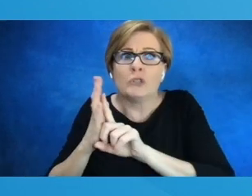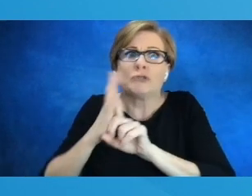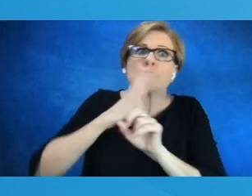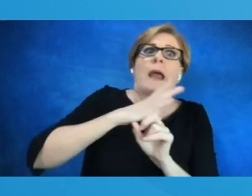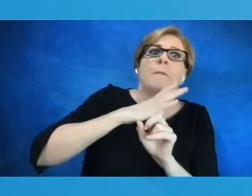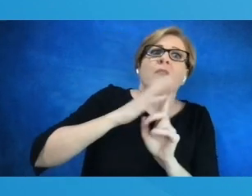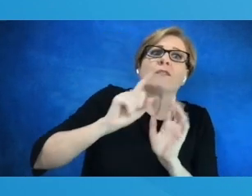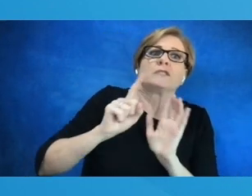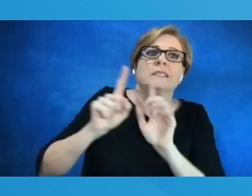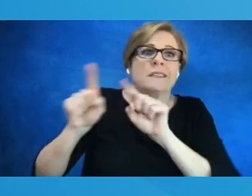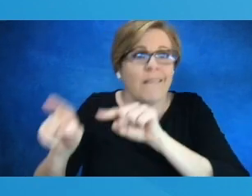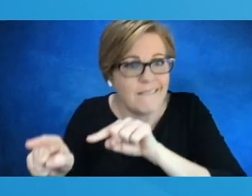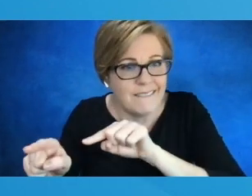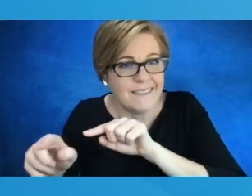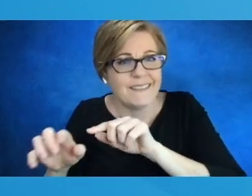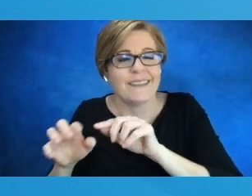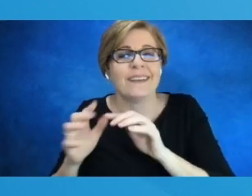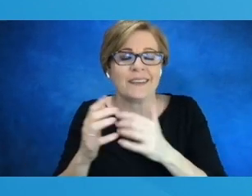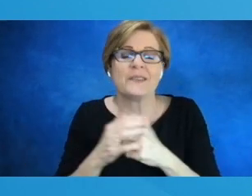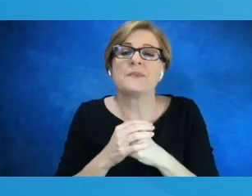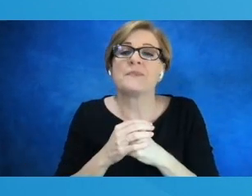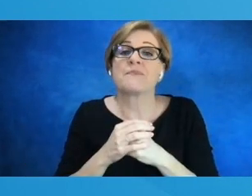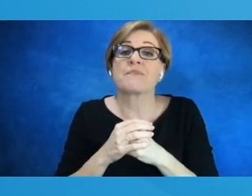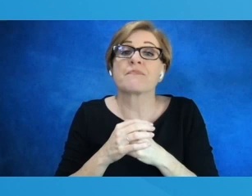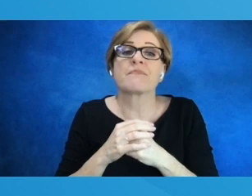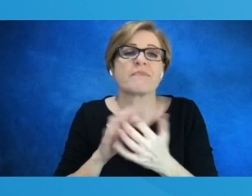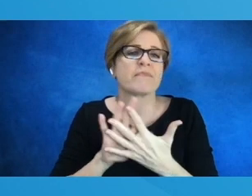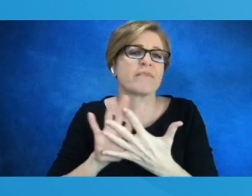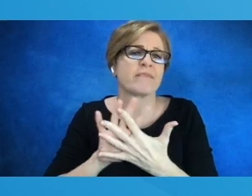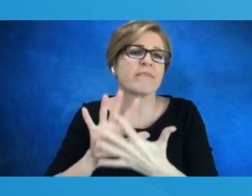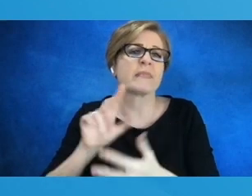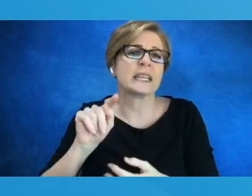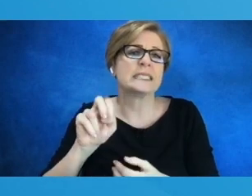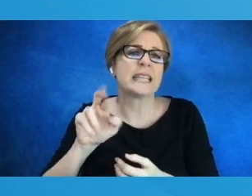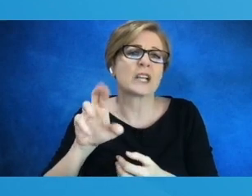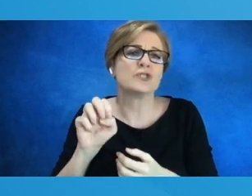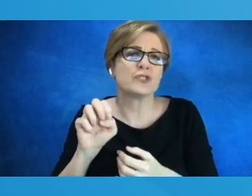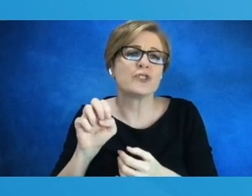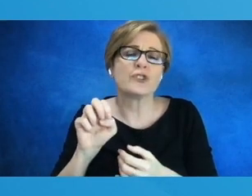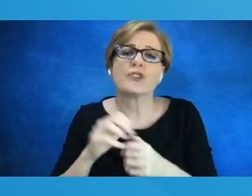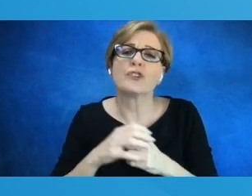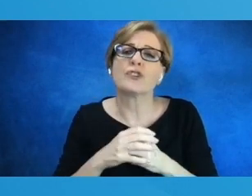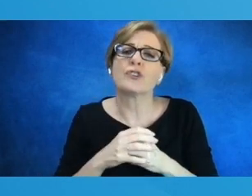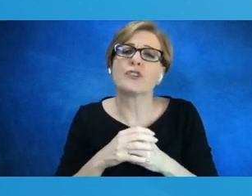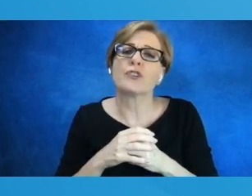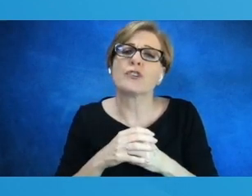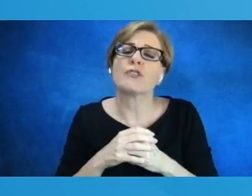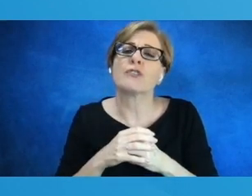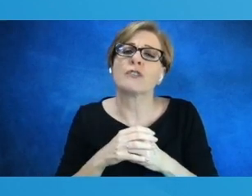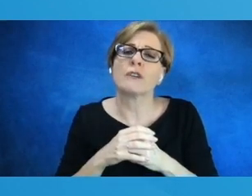The textures being very different and then maybe a feeling of separation in Bradford's